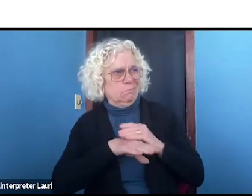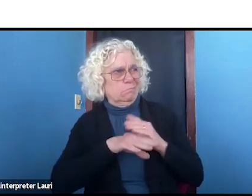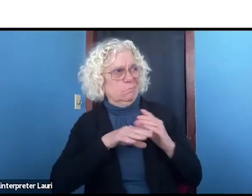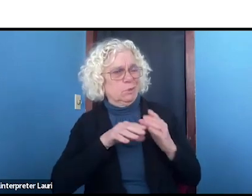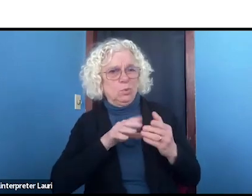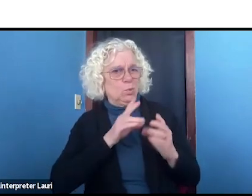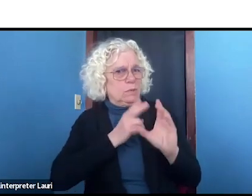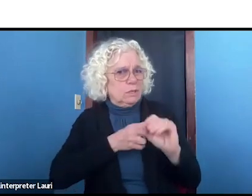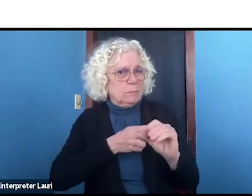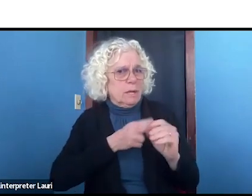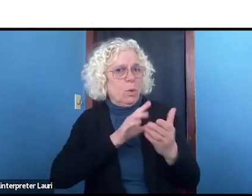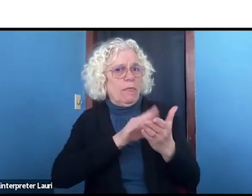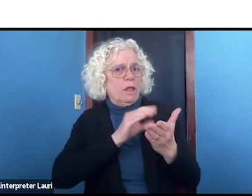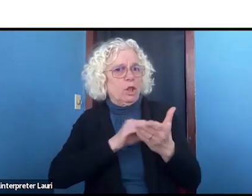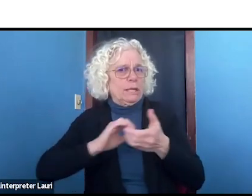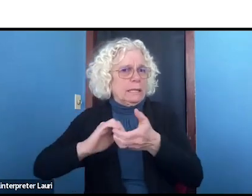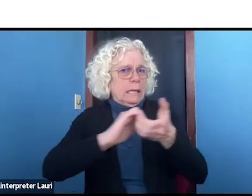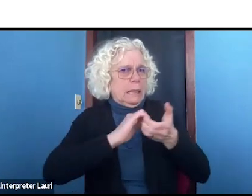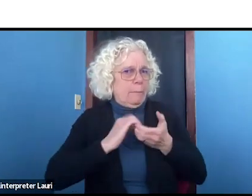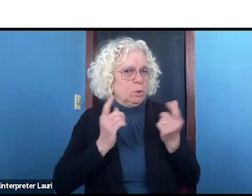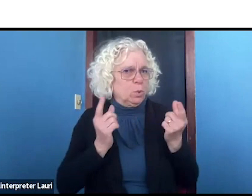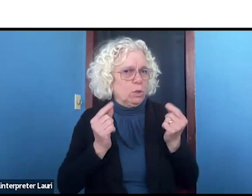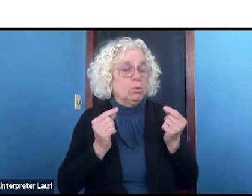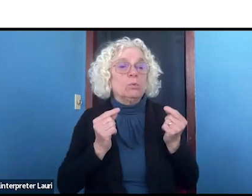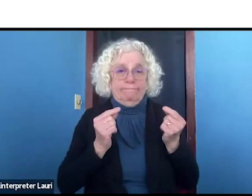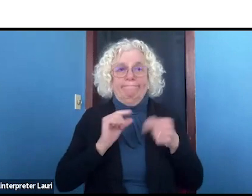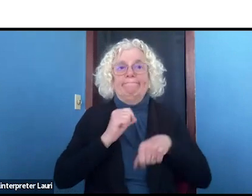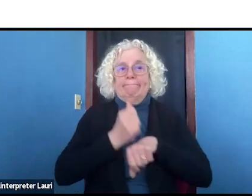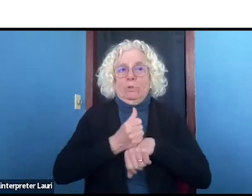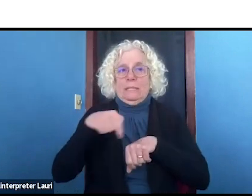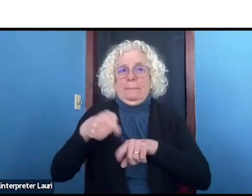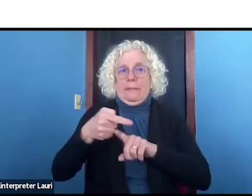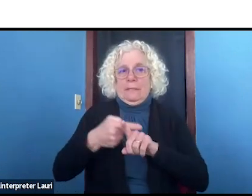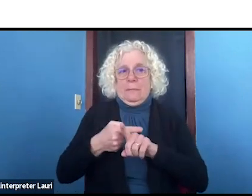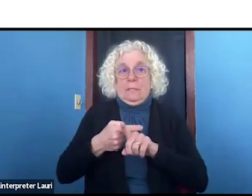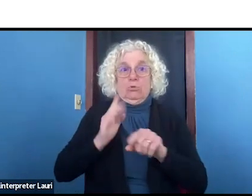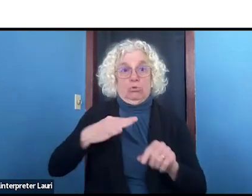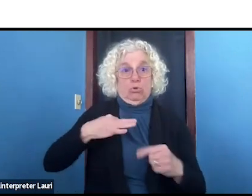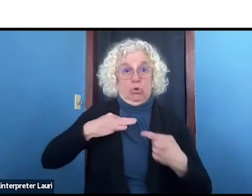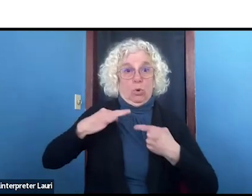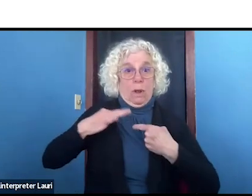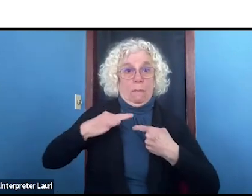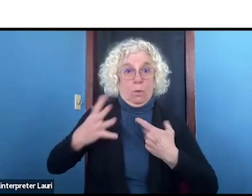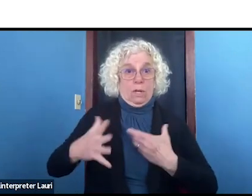We're setting up a learning collaborative that will start this month, and we're taking applications for folks who would like to be a part of that.